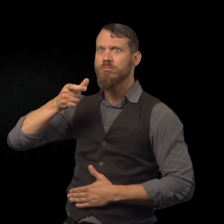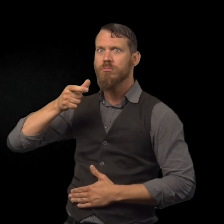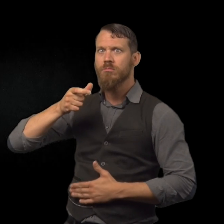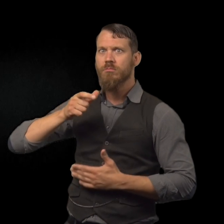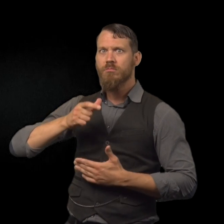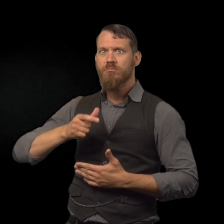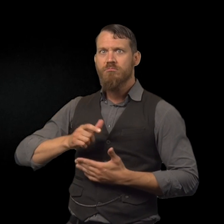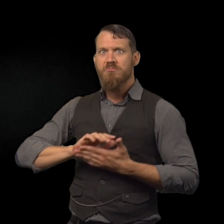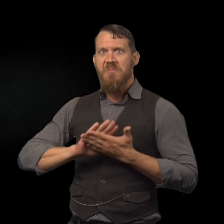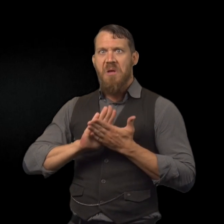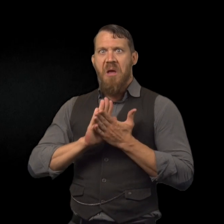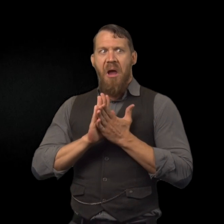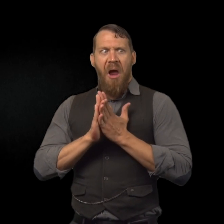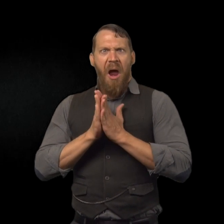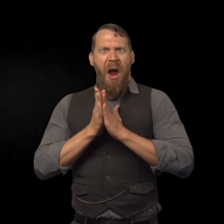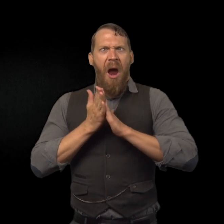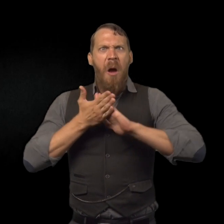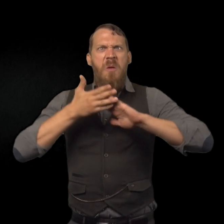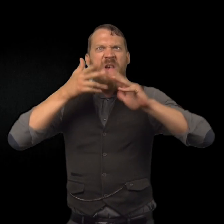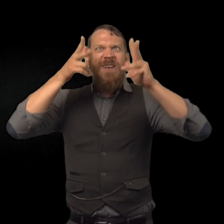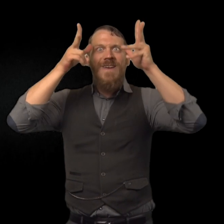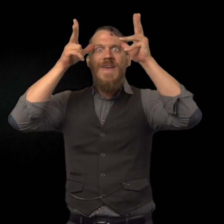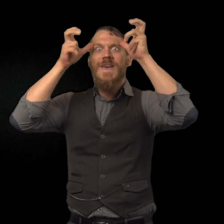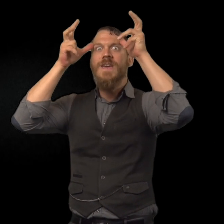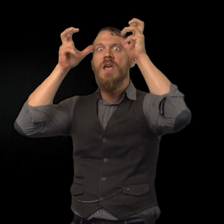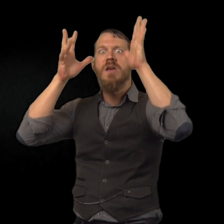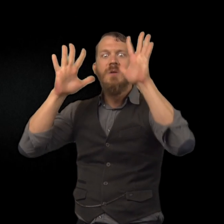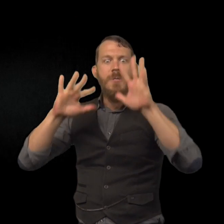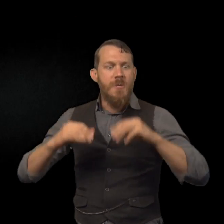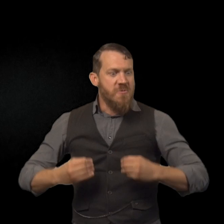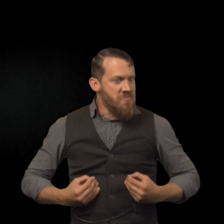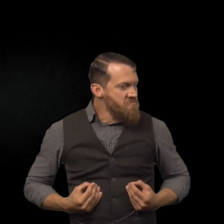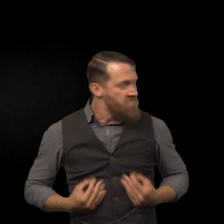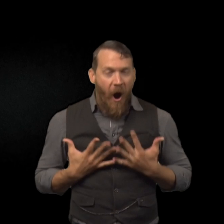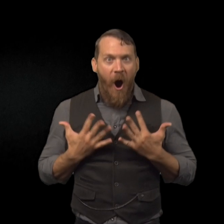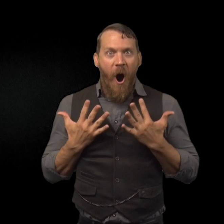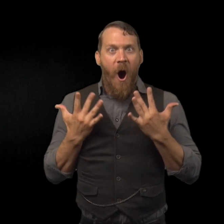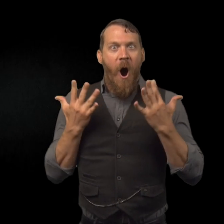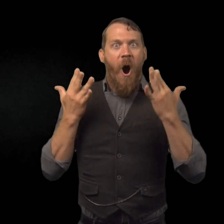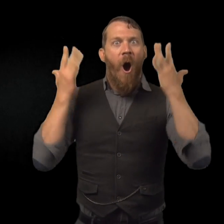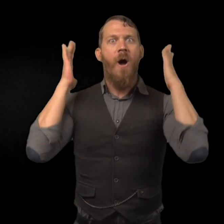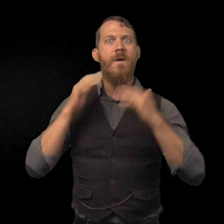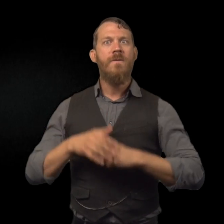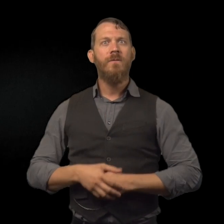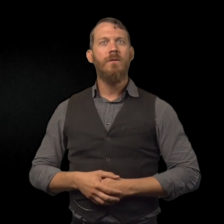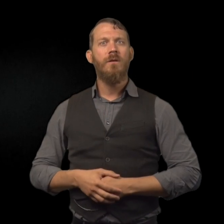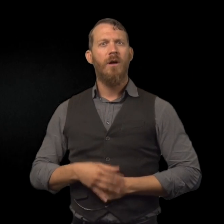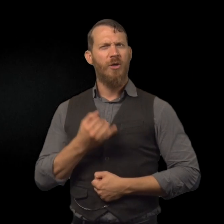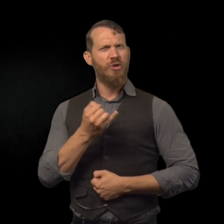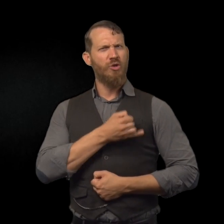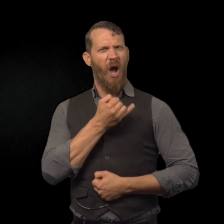He drank the potion and became evil. He was consumed by the evil.